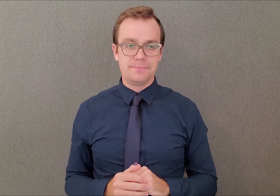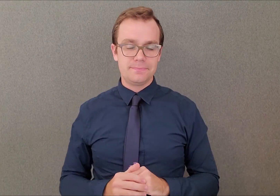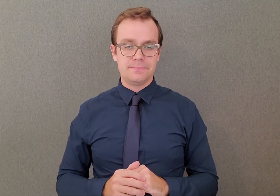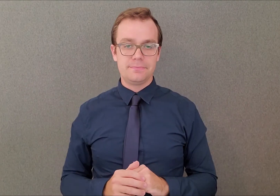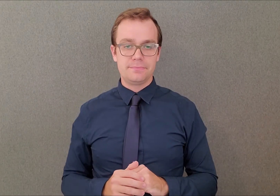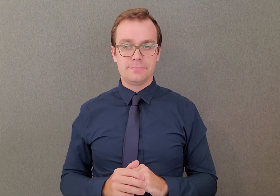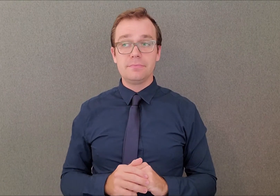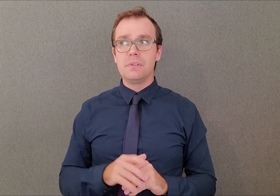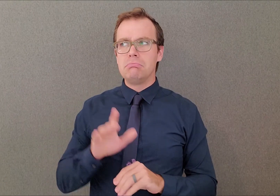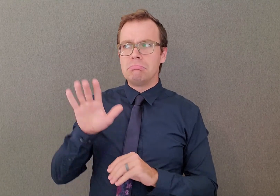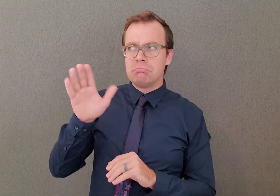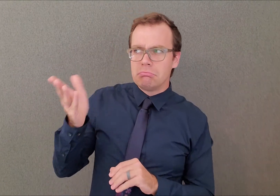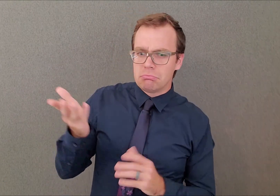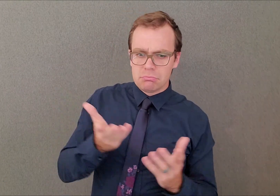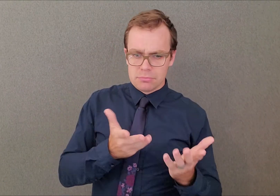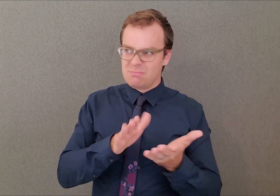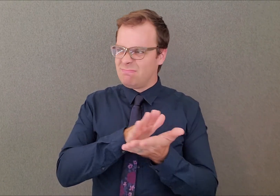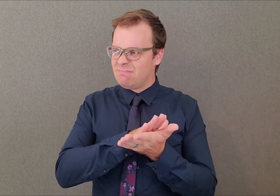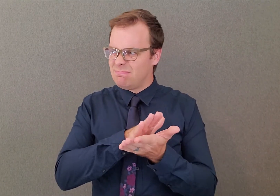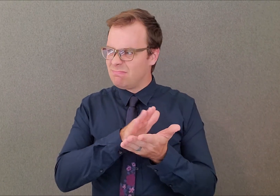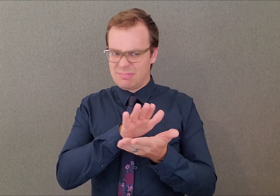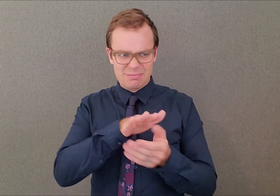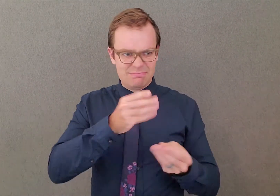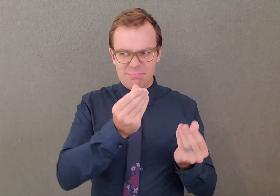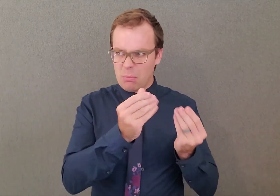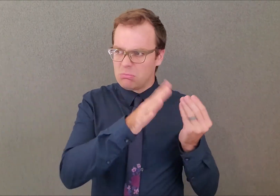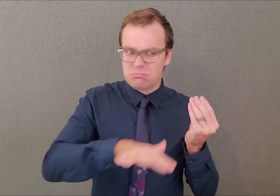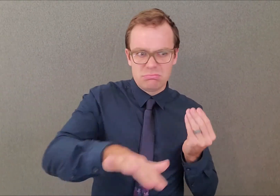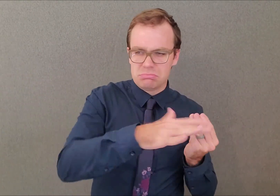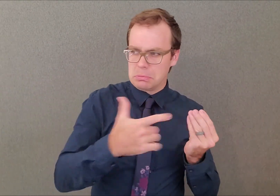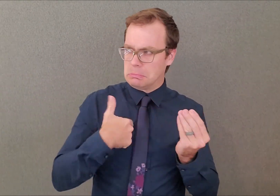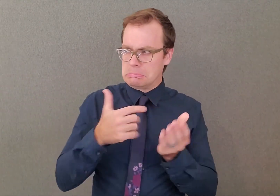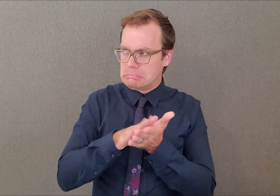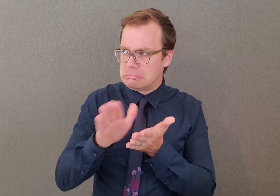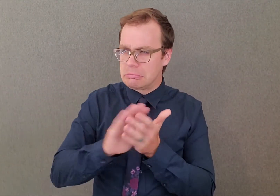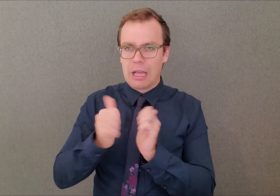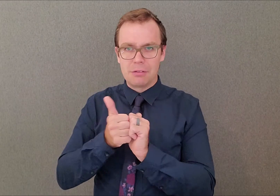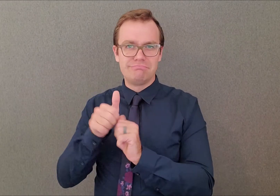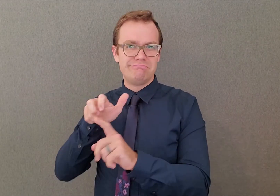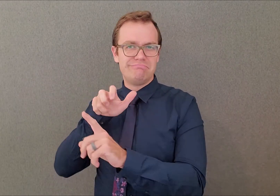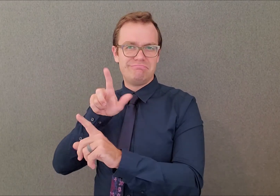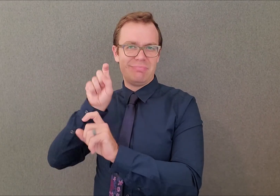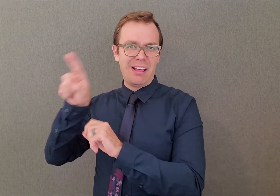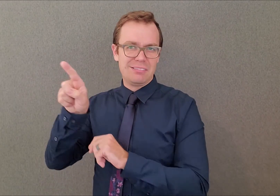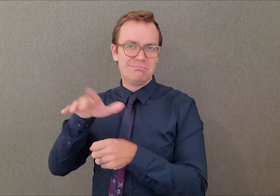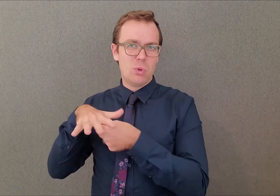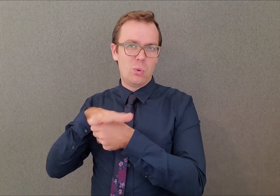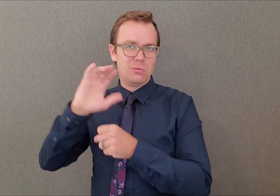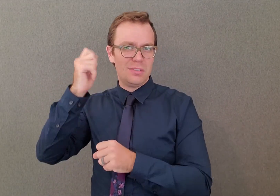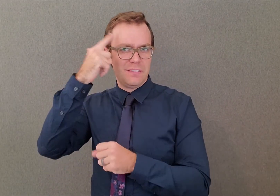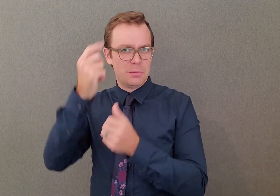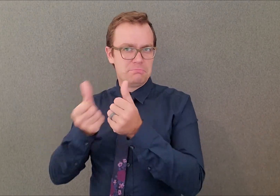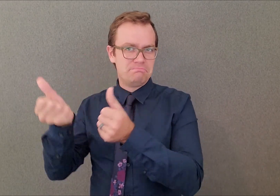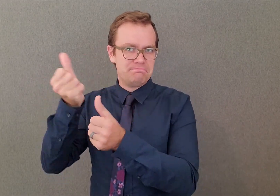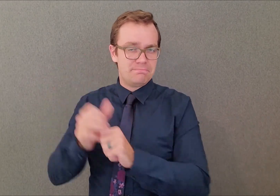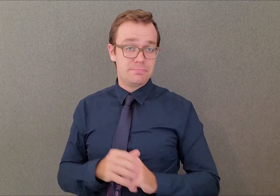to clean up your land and property. Report any lingering vapors or other hazards